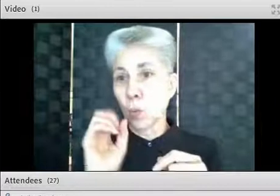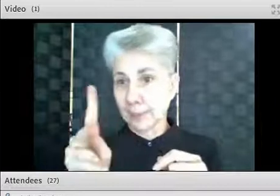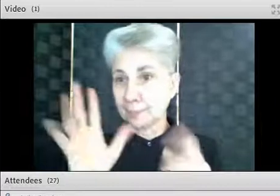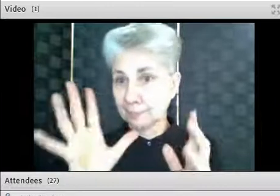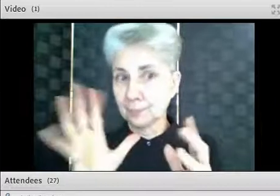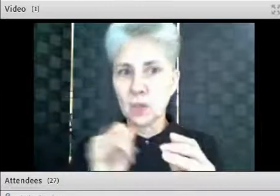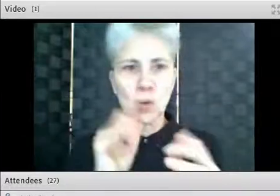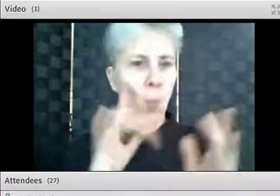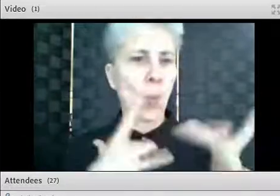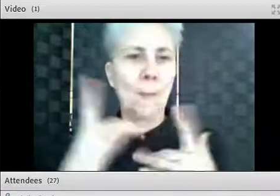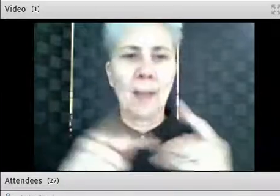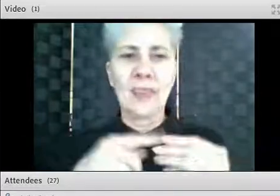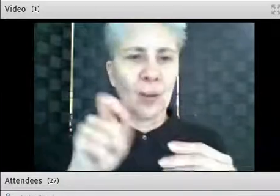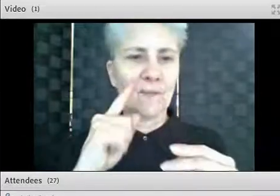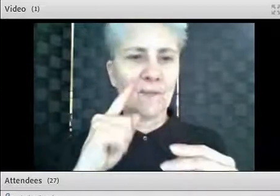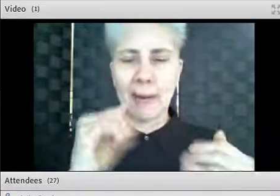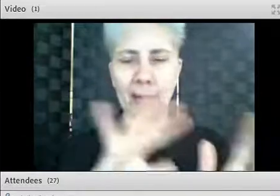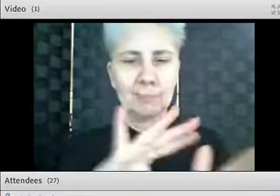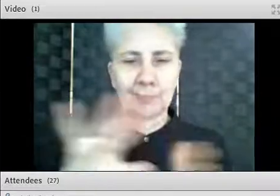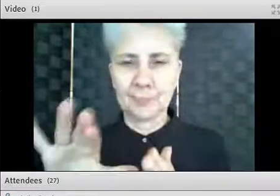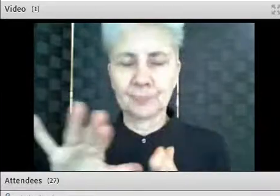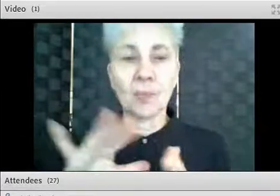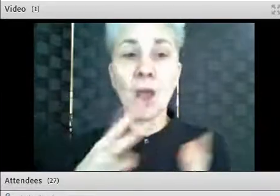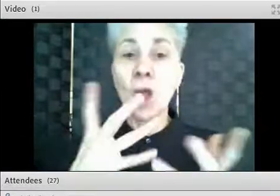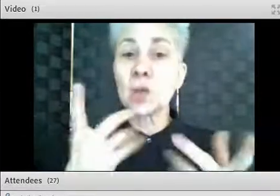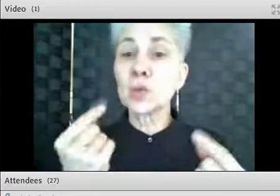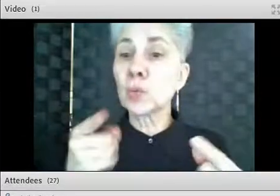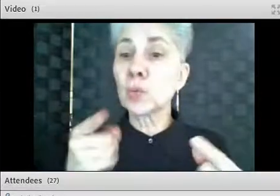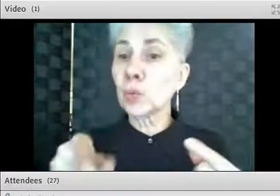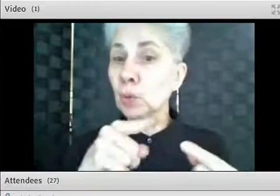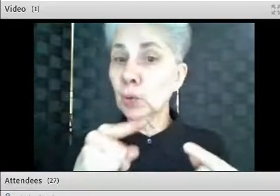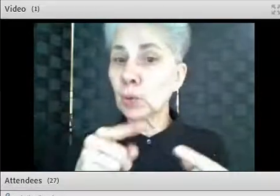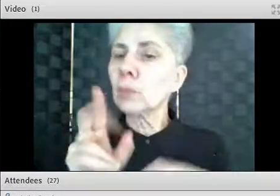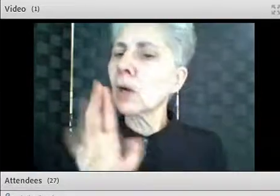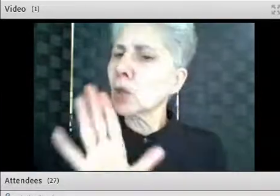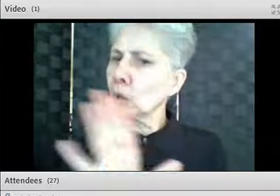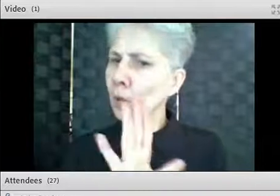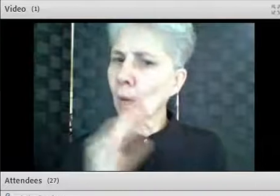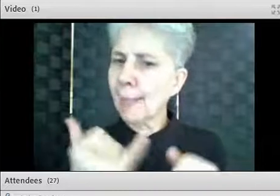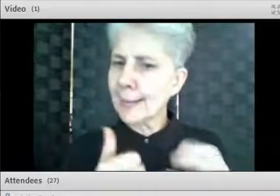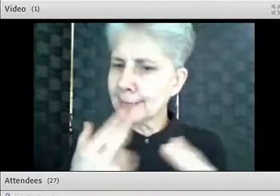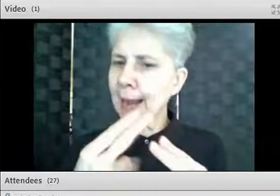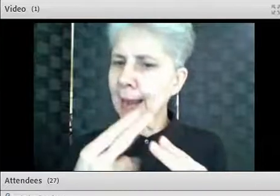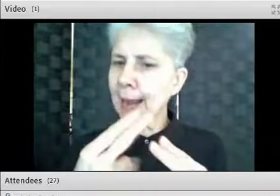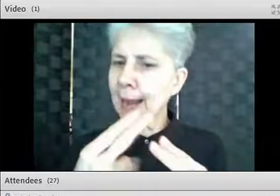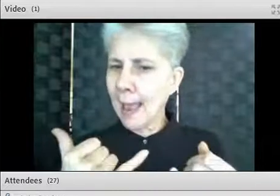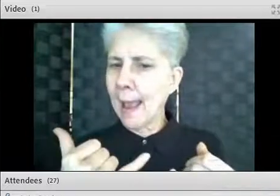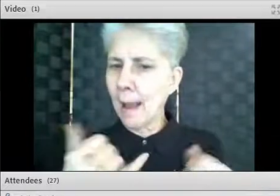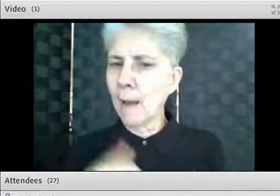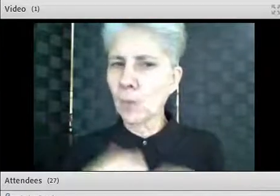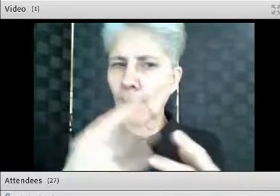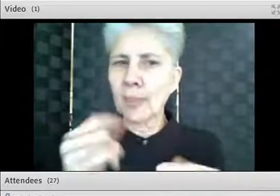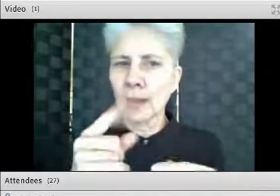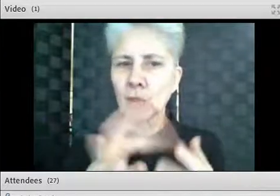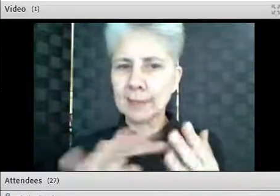So don't worry about the period for now. I want you all to please Cutter your last name. Here, I'm going to bring up the Cutter table again,